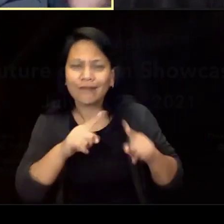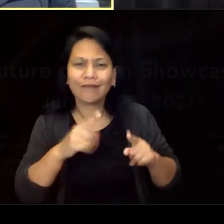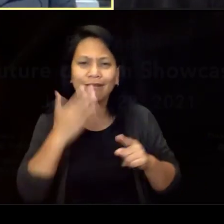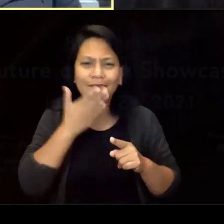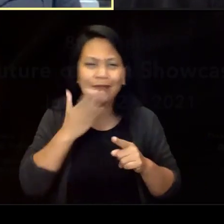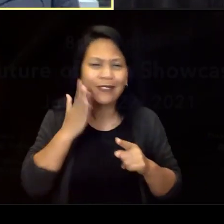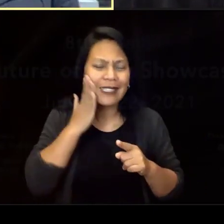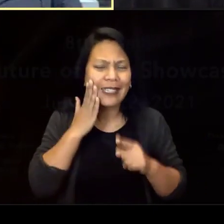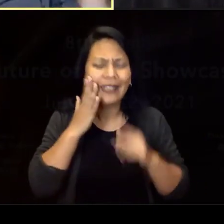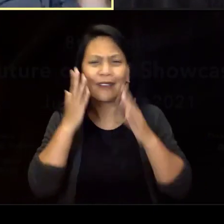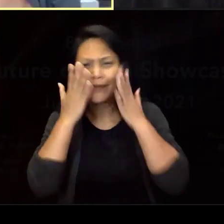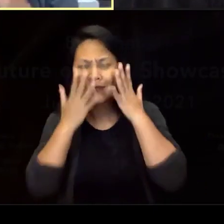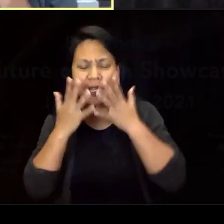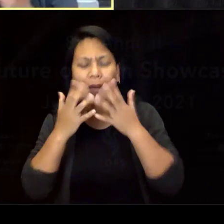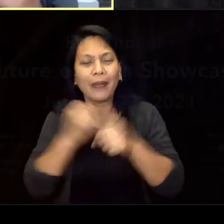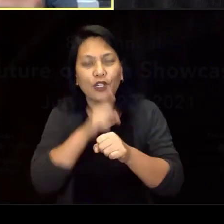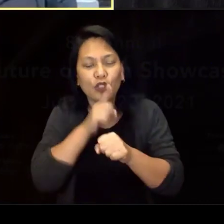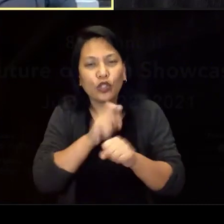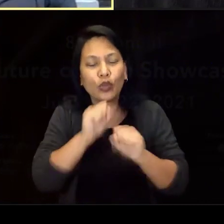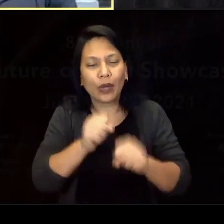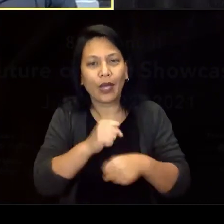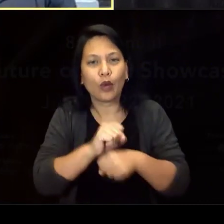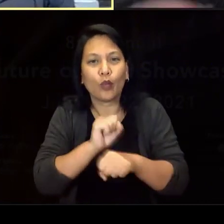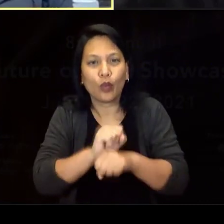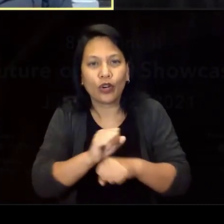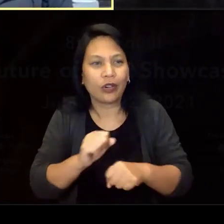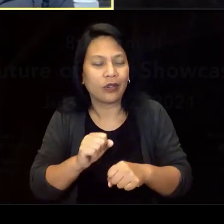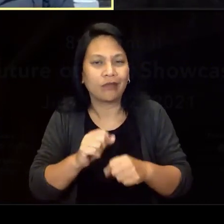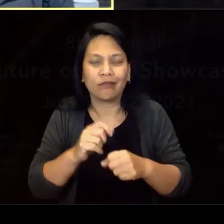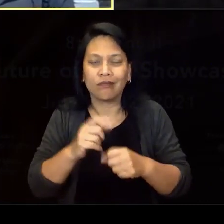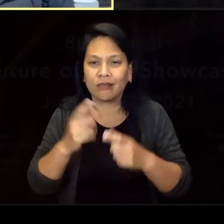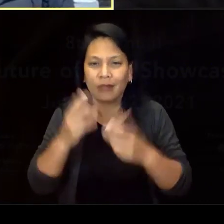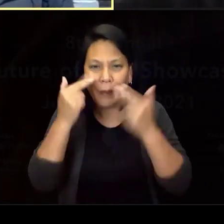Able to work on everyone and make thema, make everyone feel comfortable in your chair.